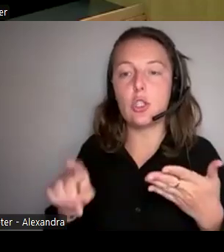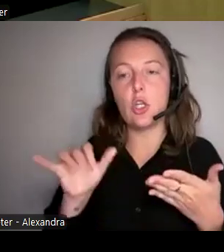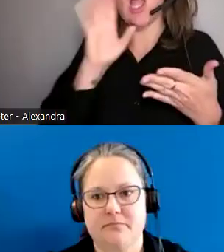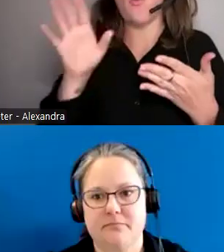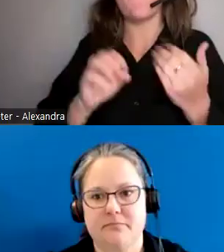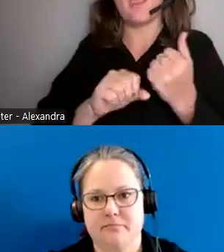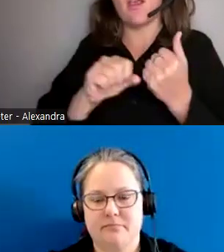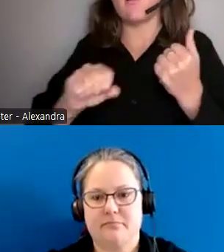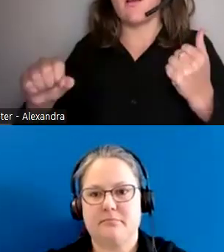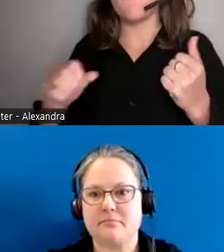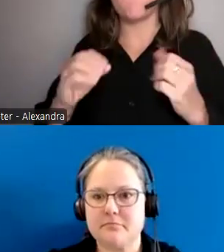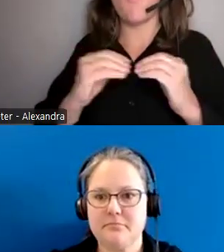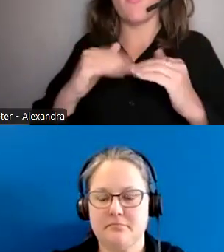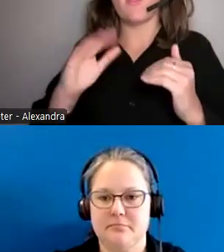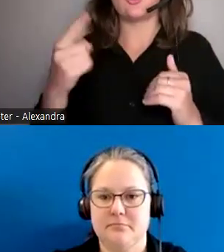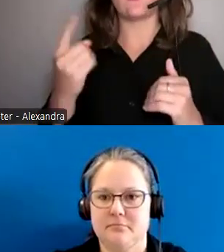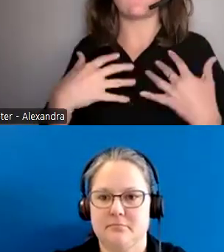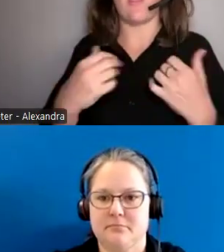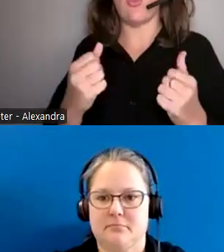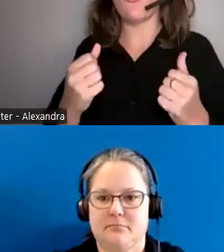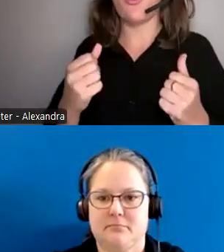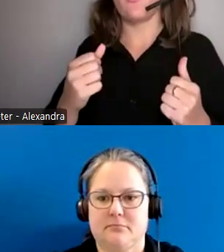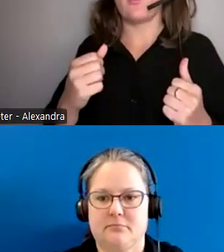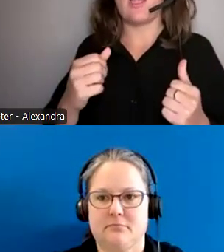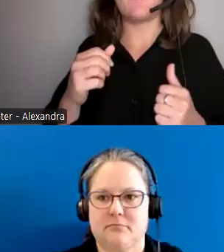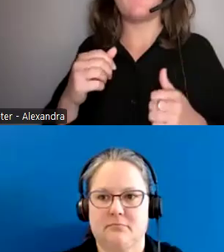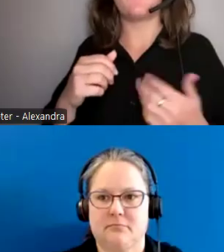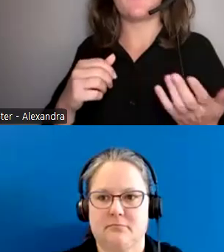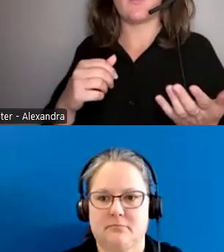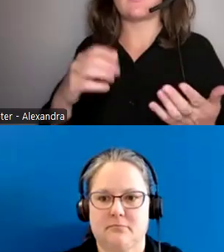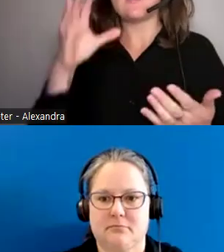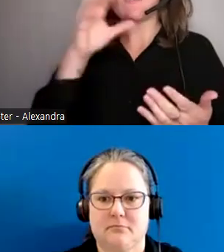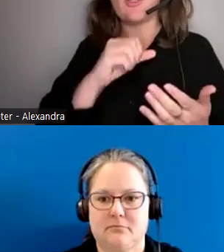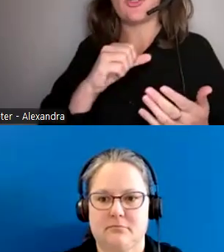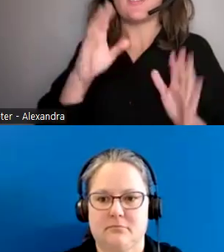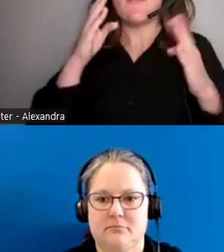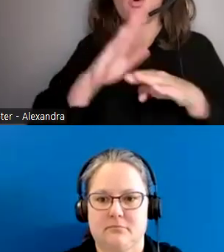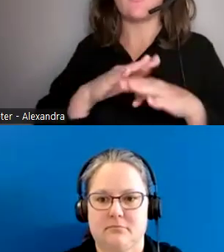beyond measuring health disparities to focusing on solutionoriented um approaches. I'm a fan